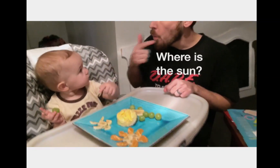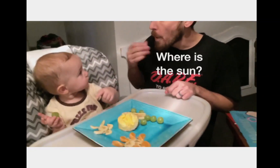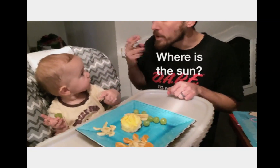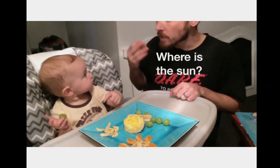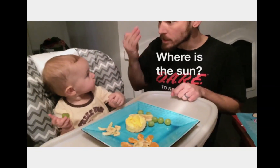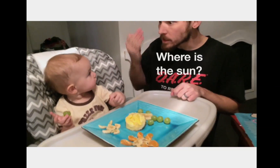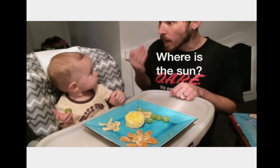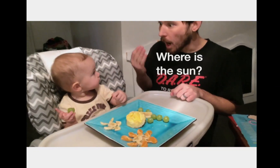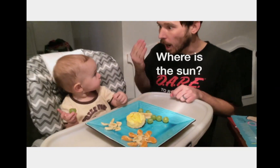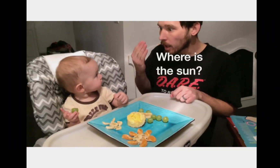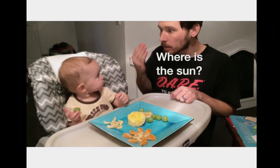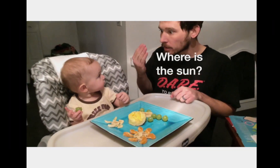[Where is the sun?]